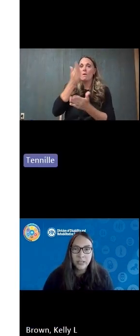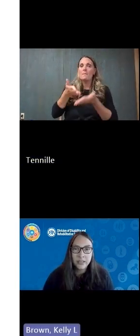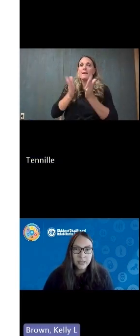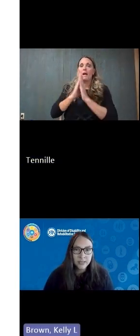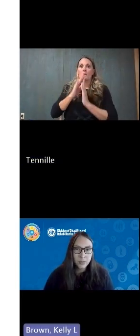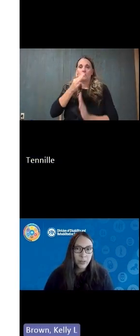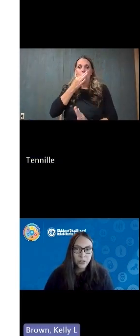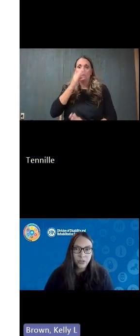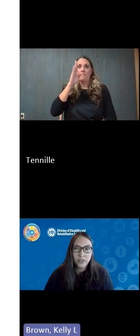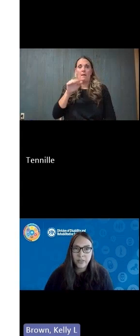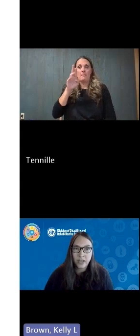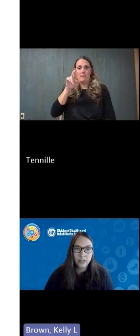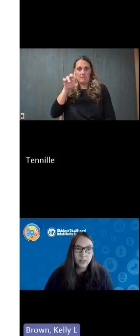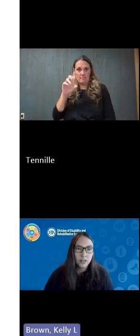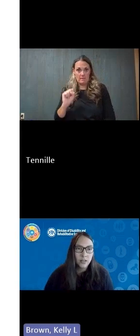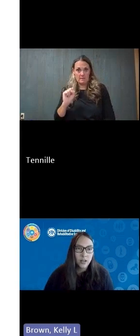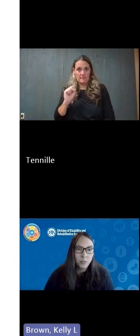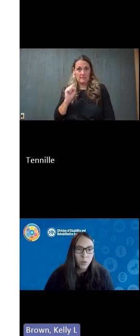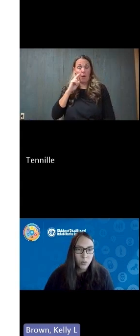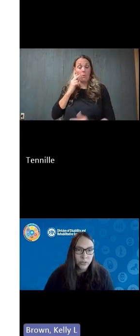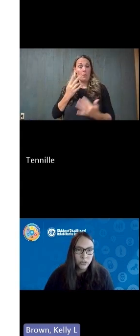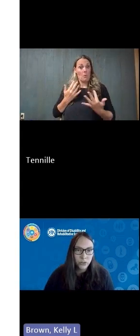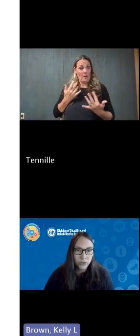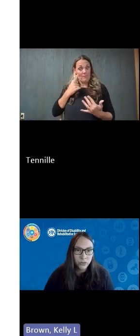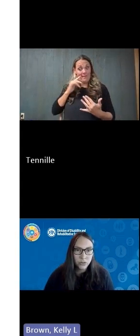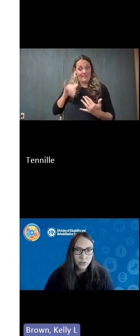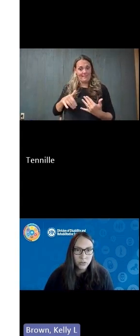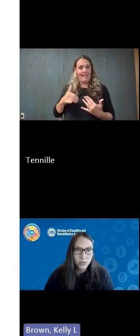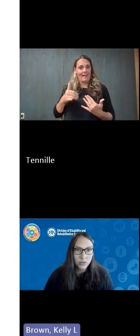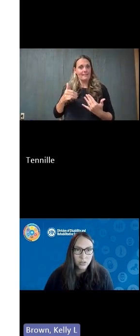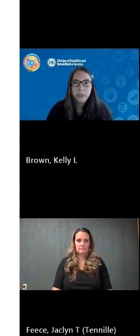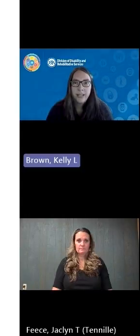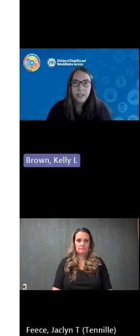In anticipation of that, I'm going to provide